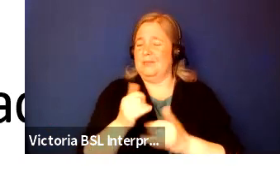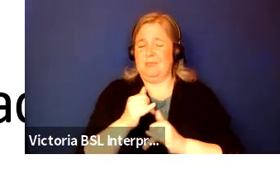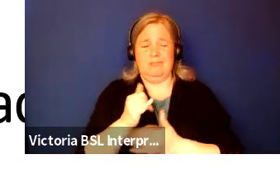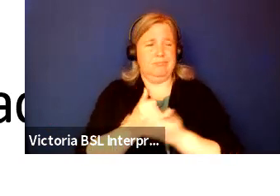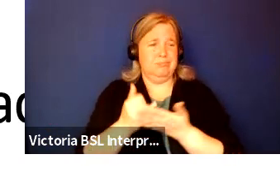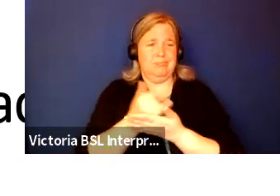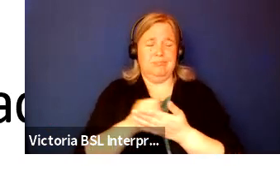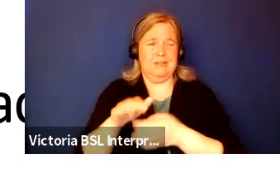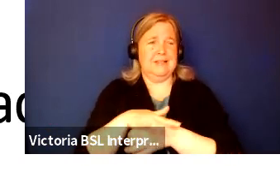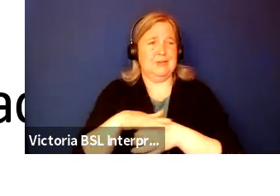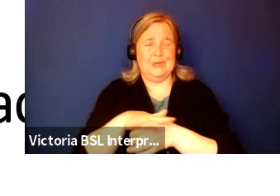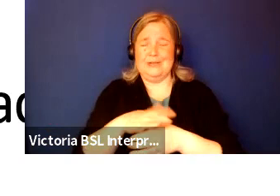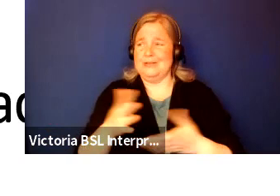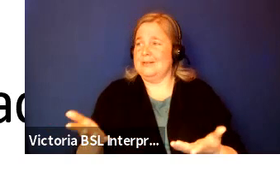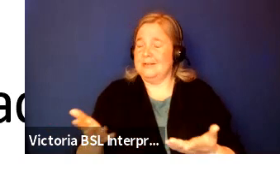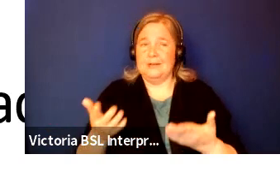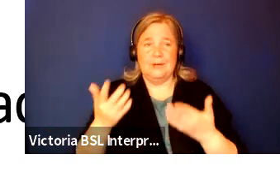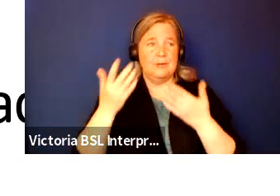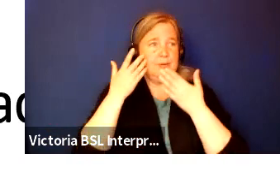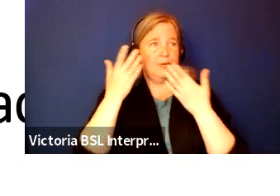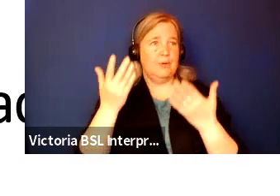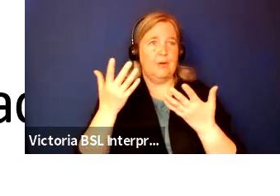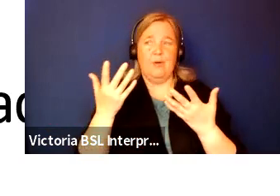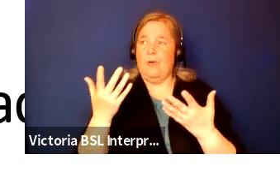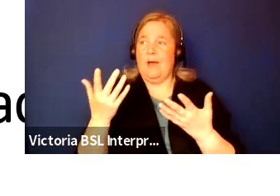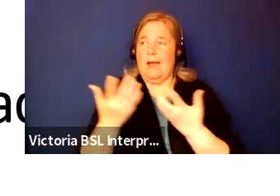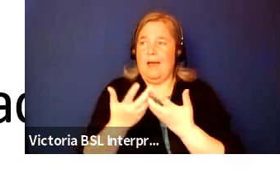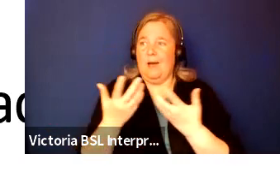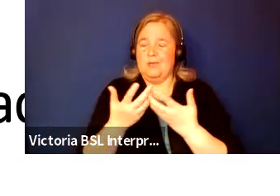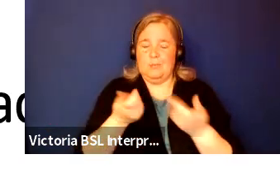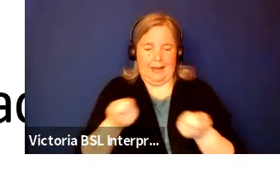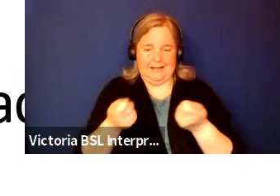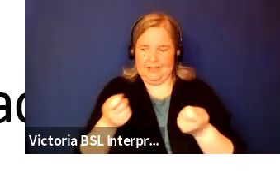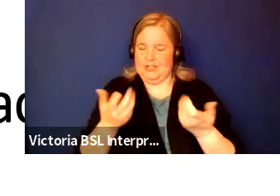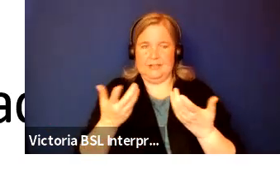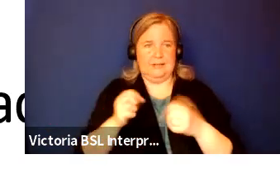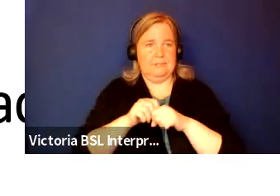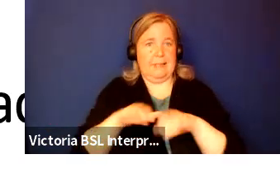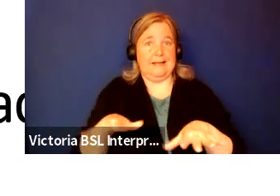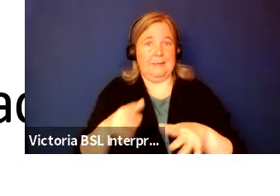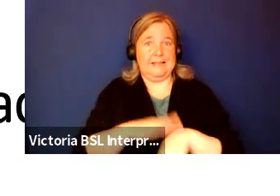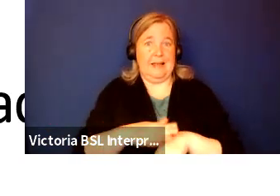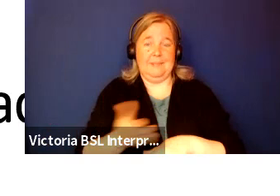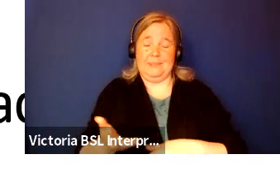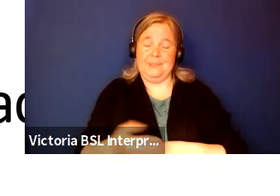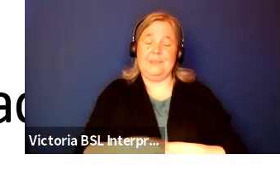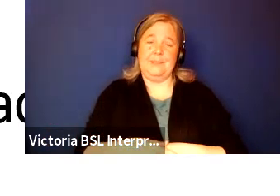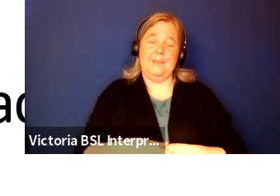We don't know how to manage it this pandemic time. It will be better if anyone asks